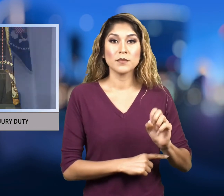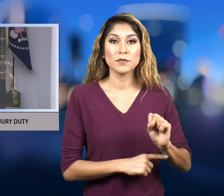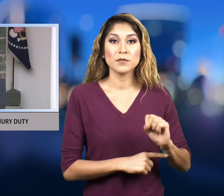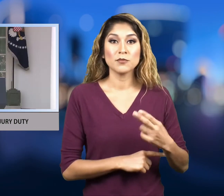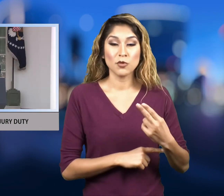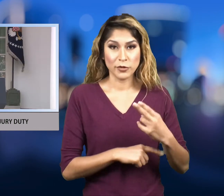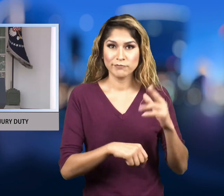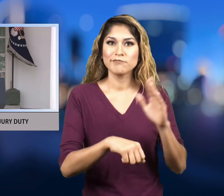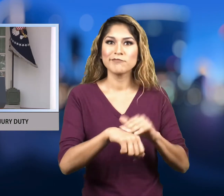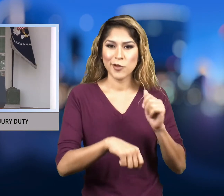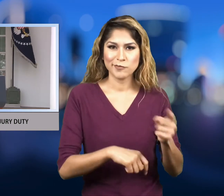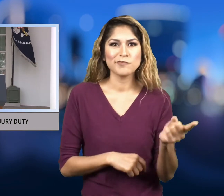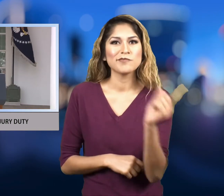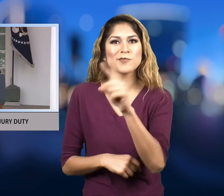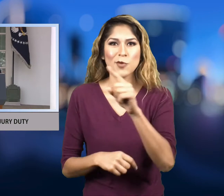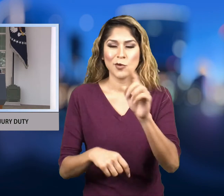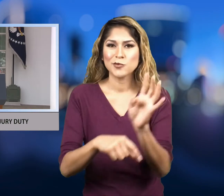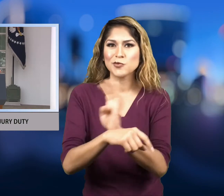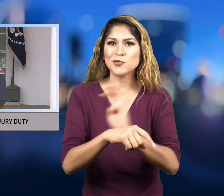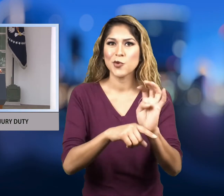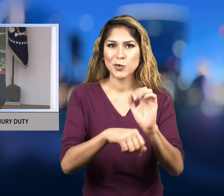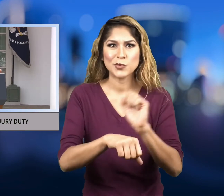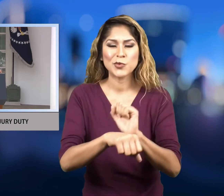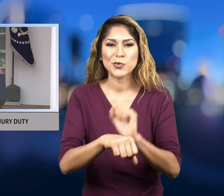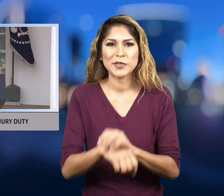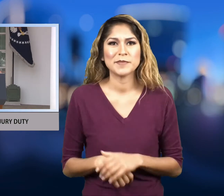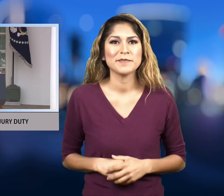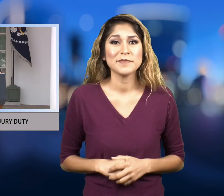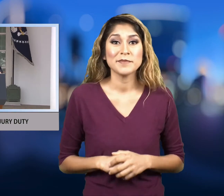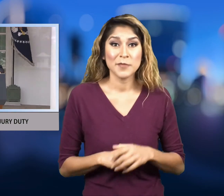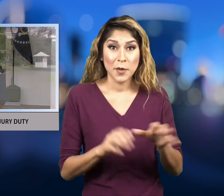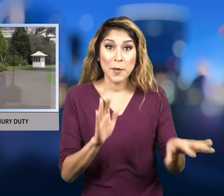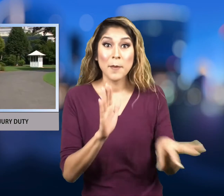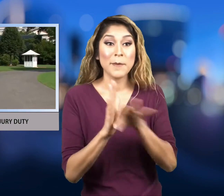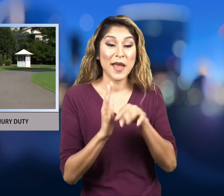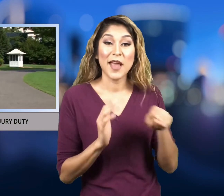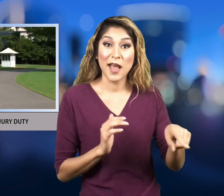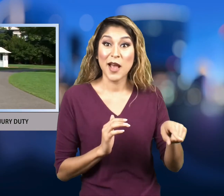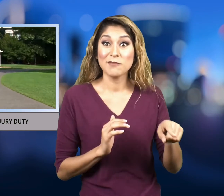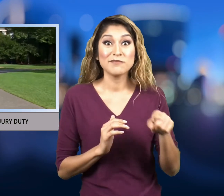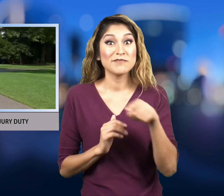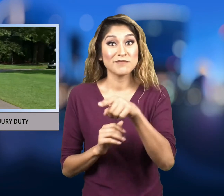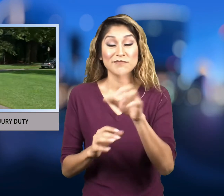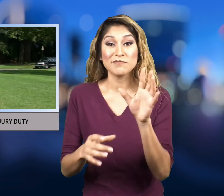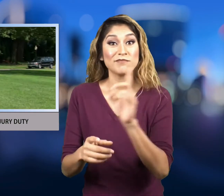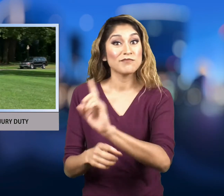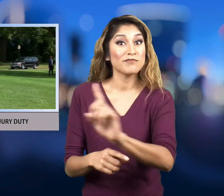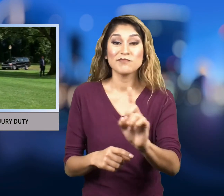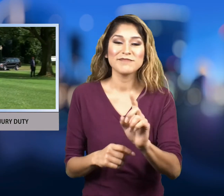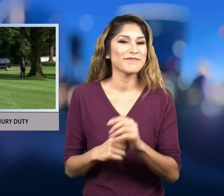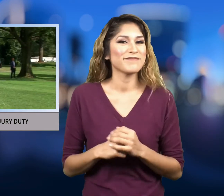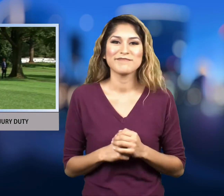reported for jury duty but he was not selected.